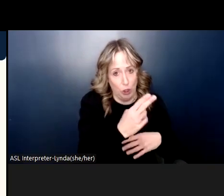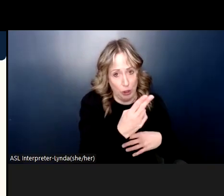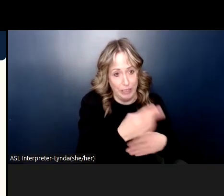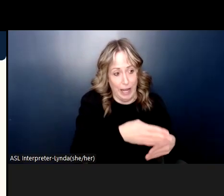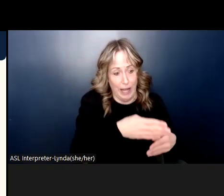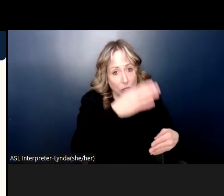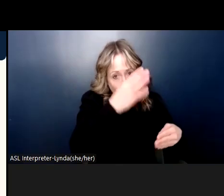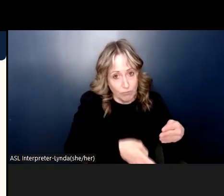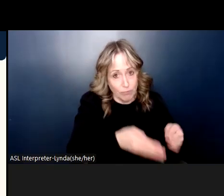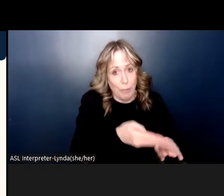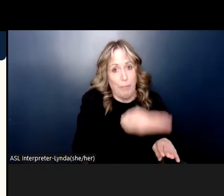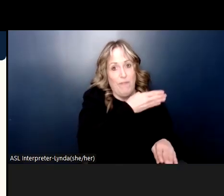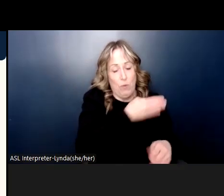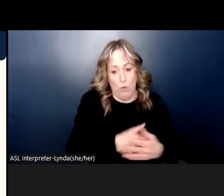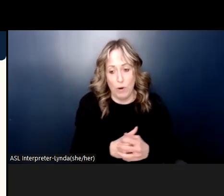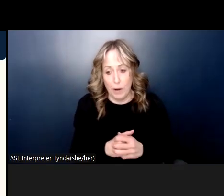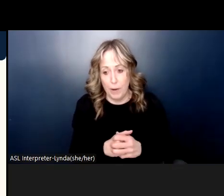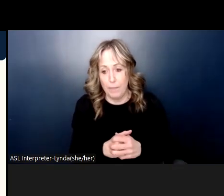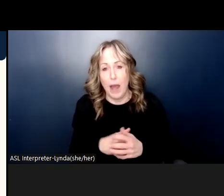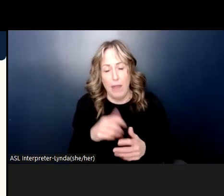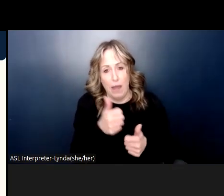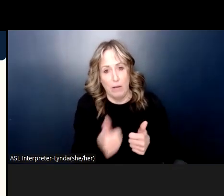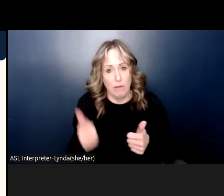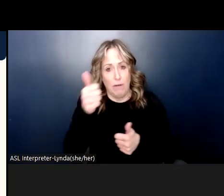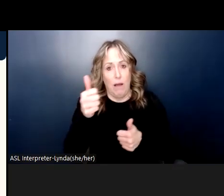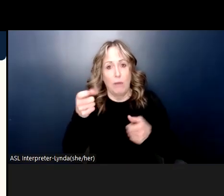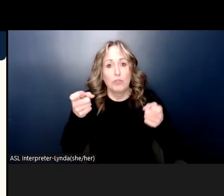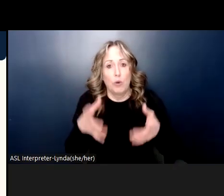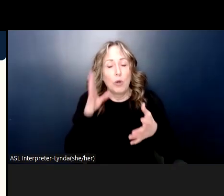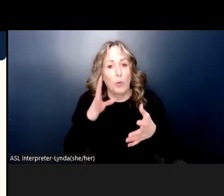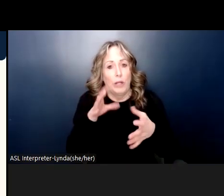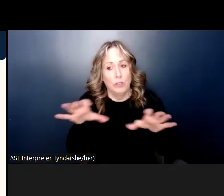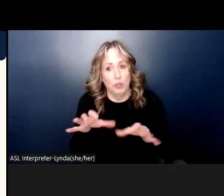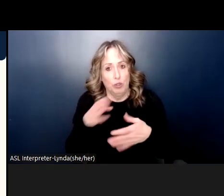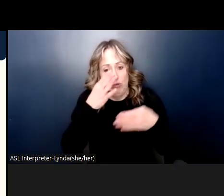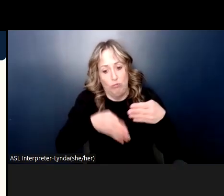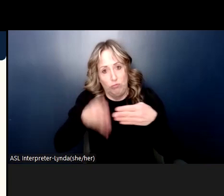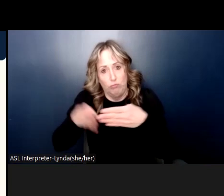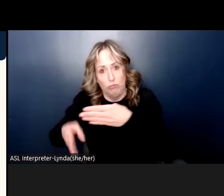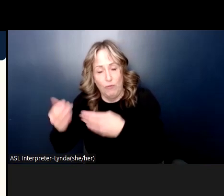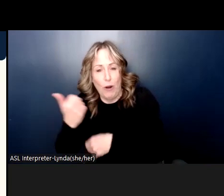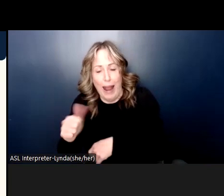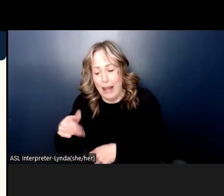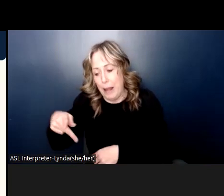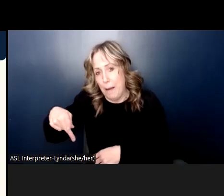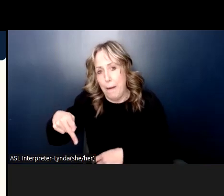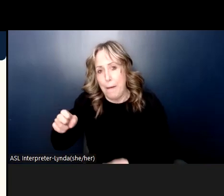And then controllers will complete what they can for. Again those pending transactions, we have the blackout period.